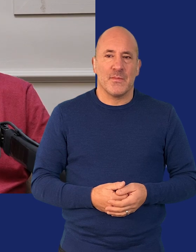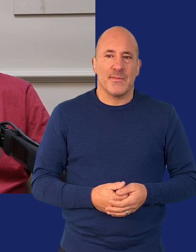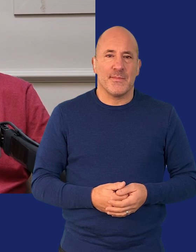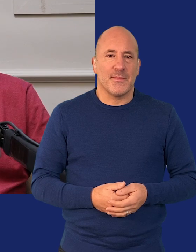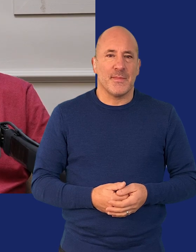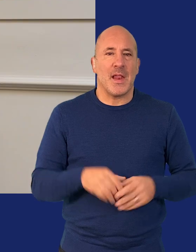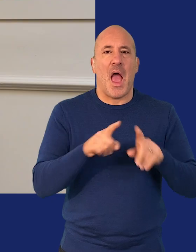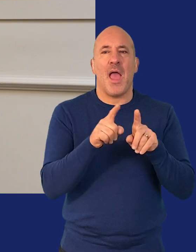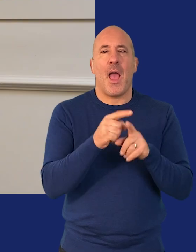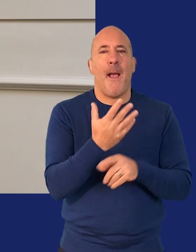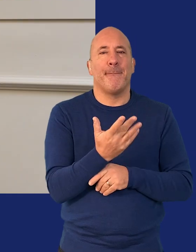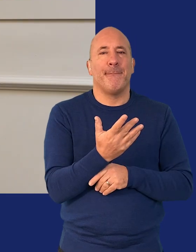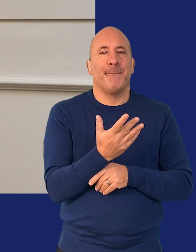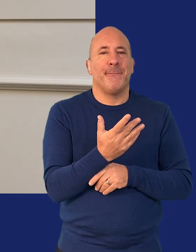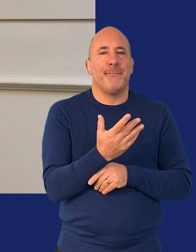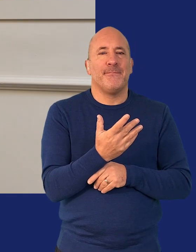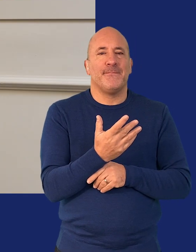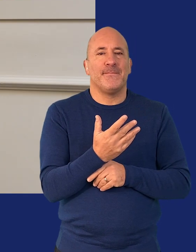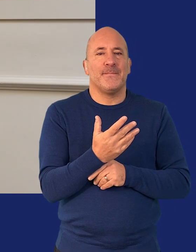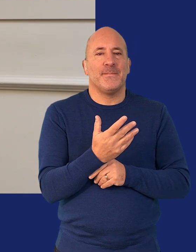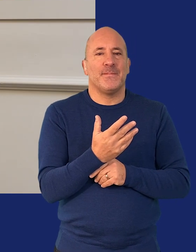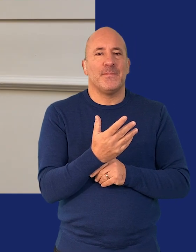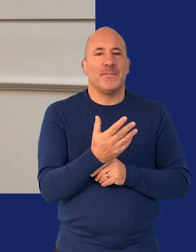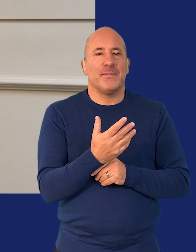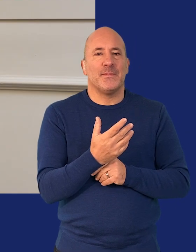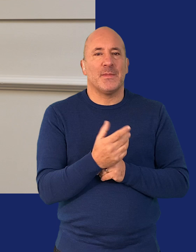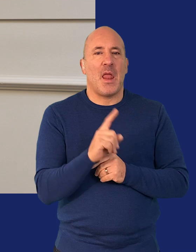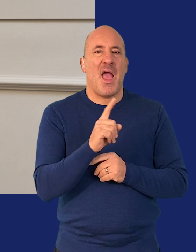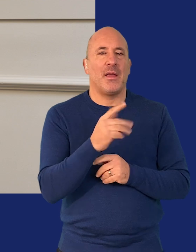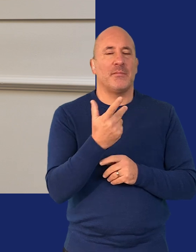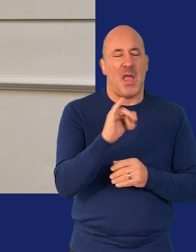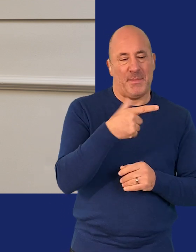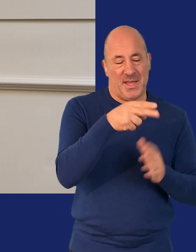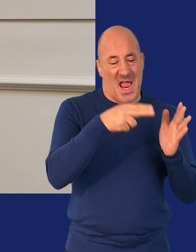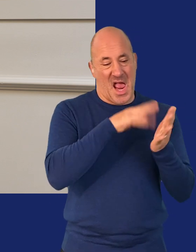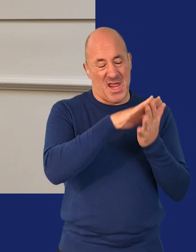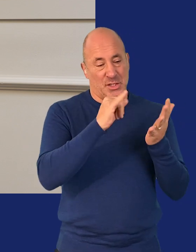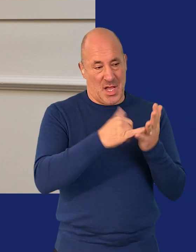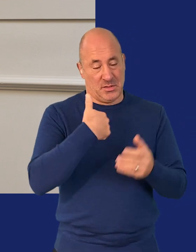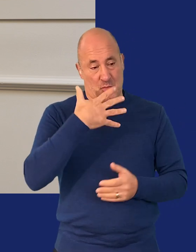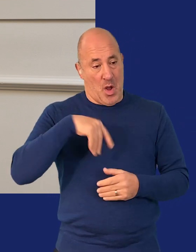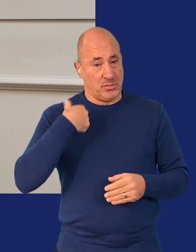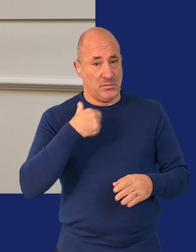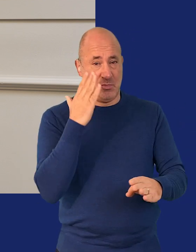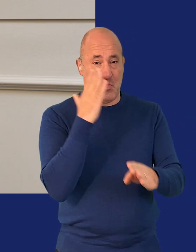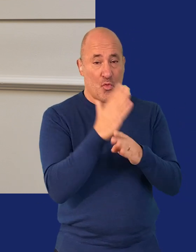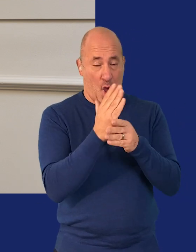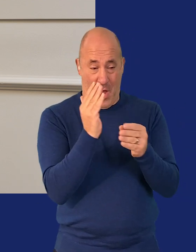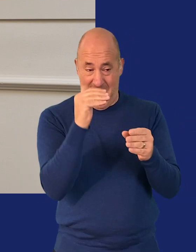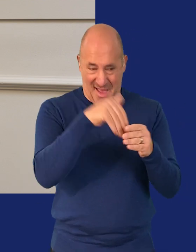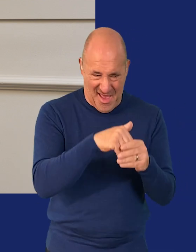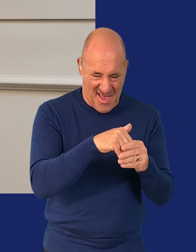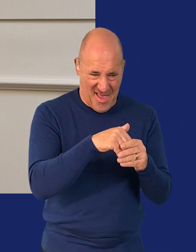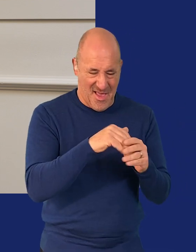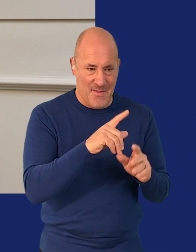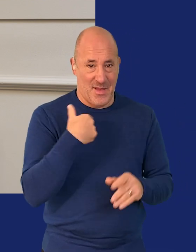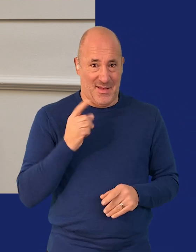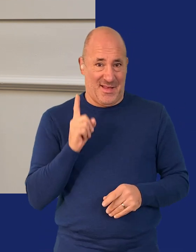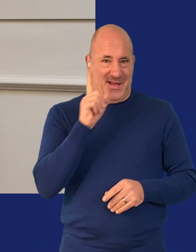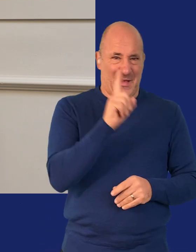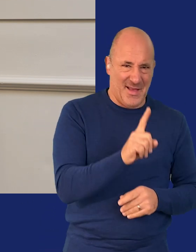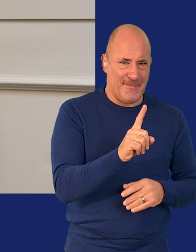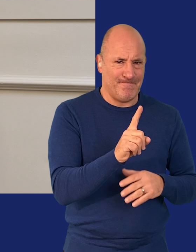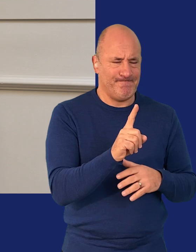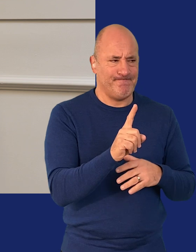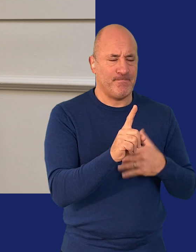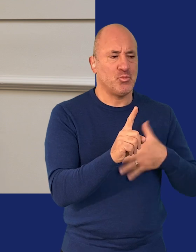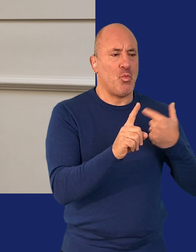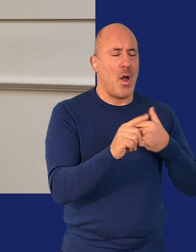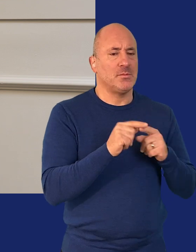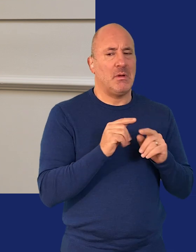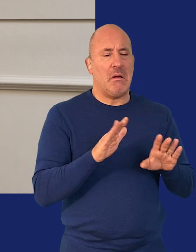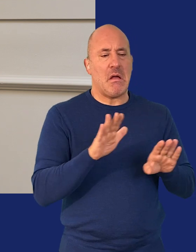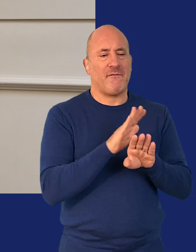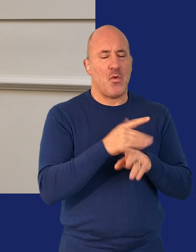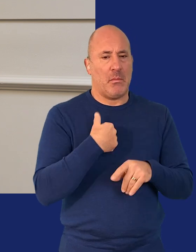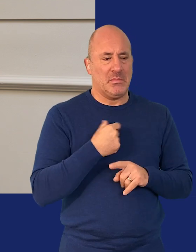Like as in like, um, how would a person, sort of, um, how would